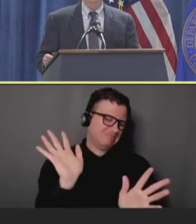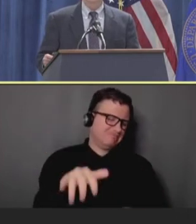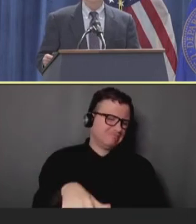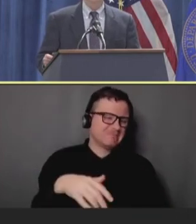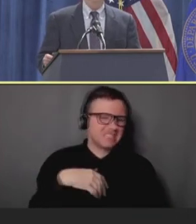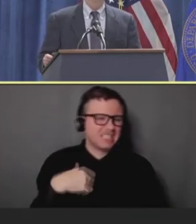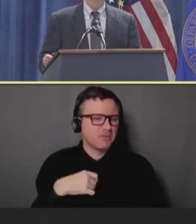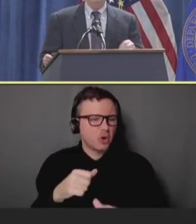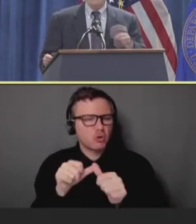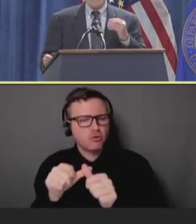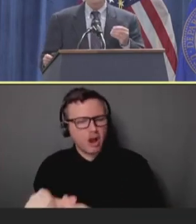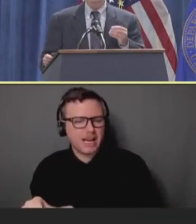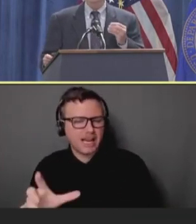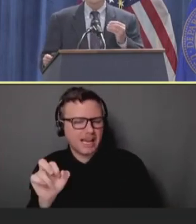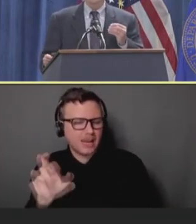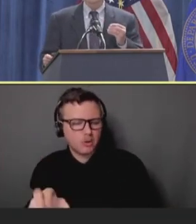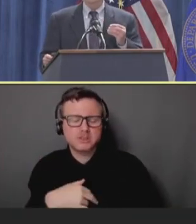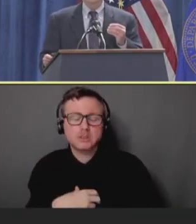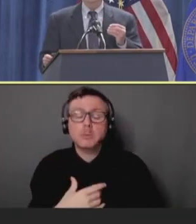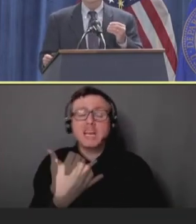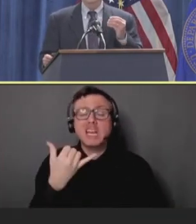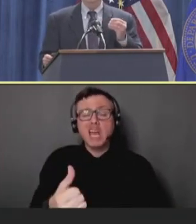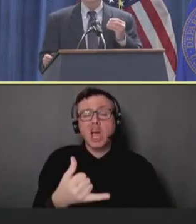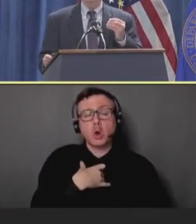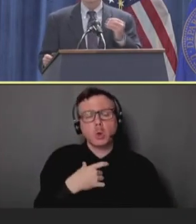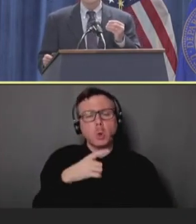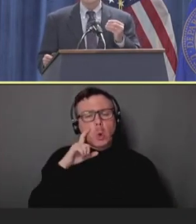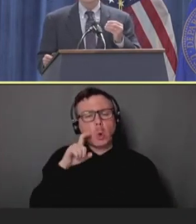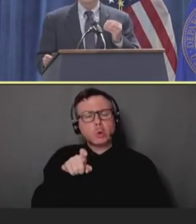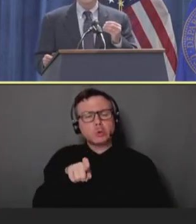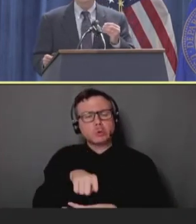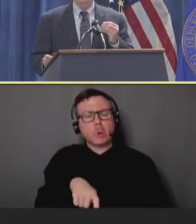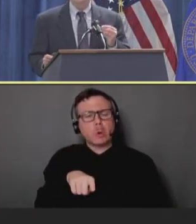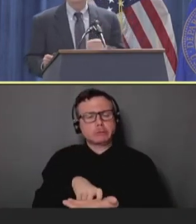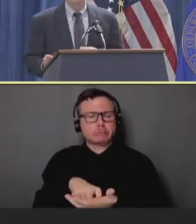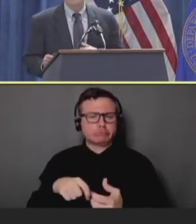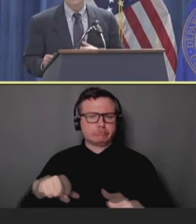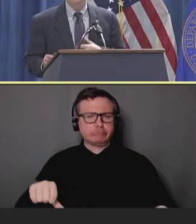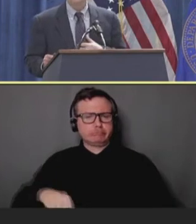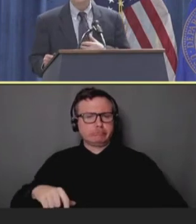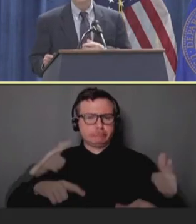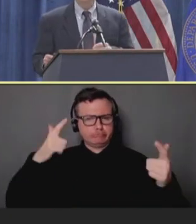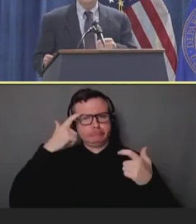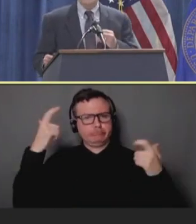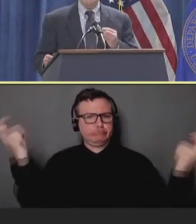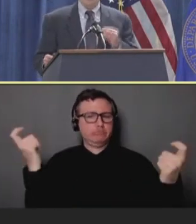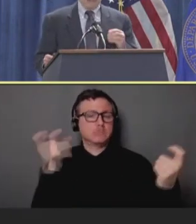And you realize how arrogant, given what has happened in the last 50 years, how arrogant